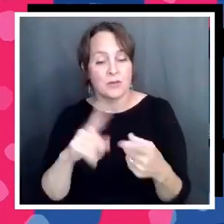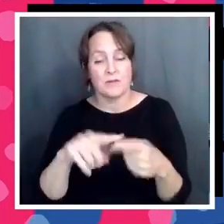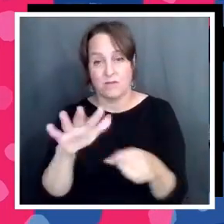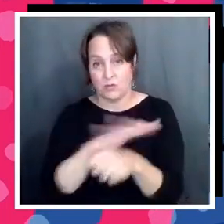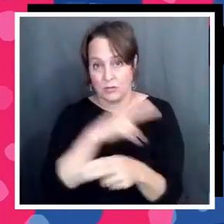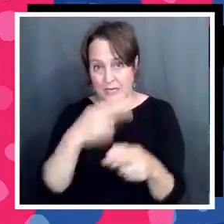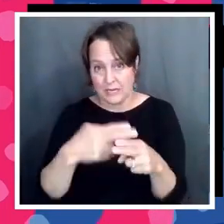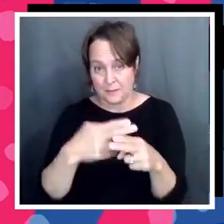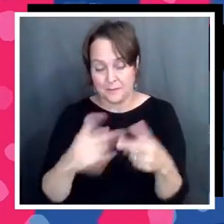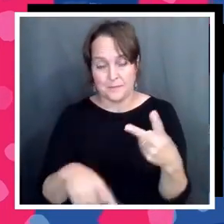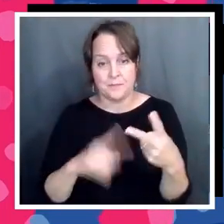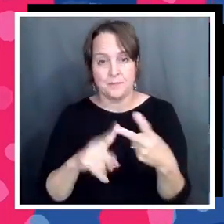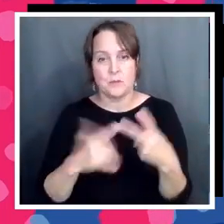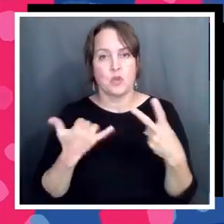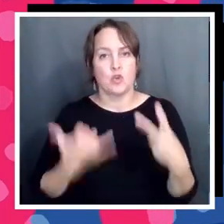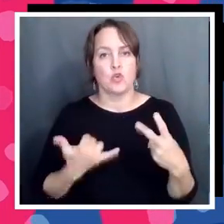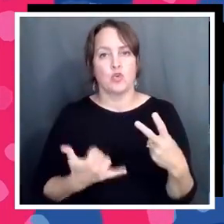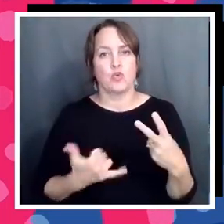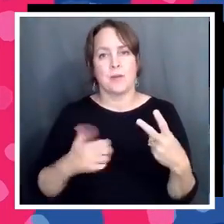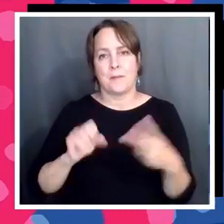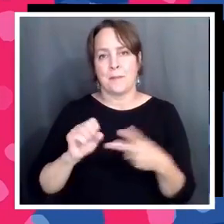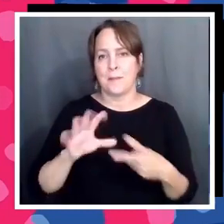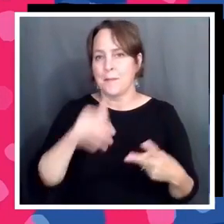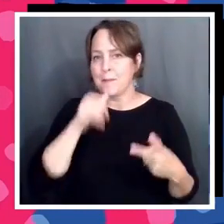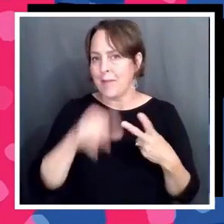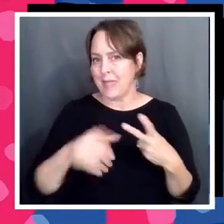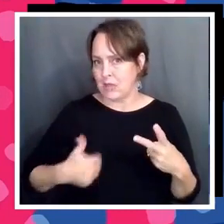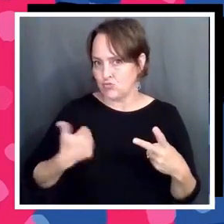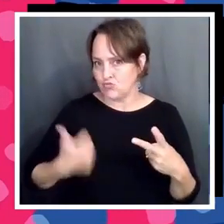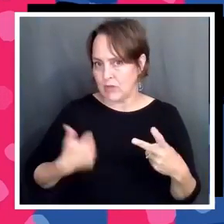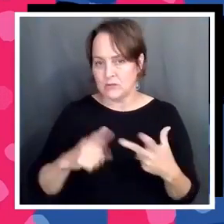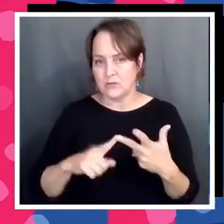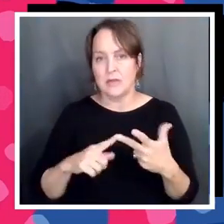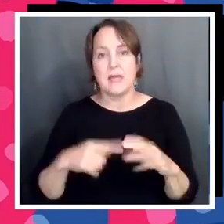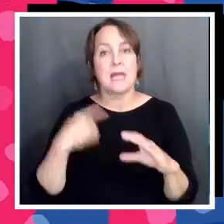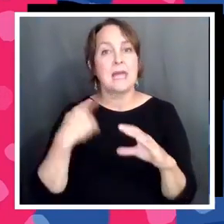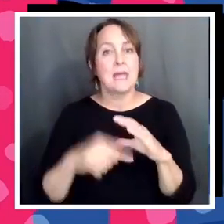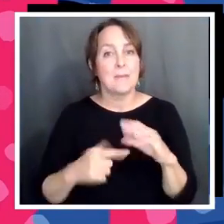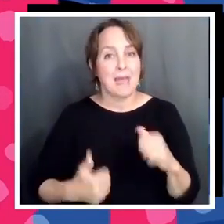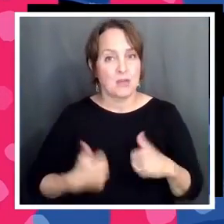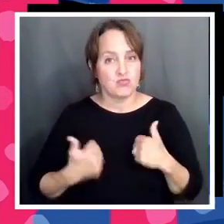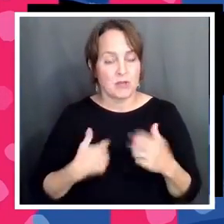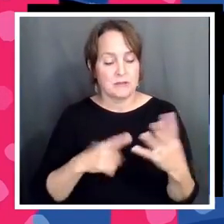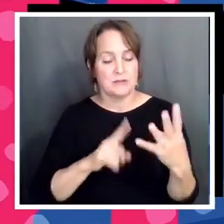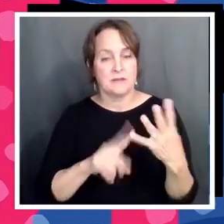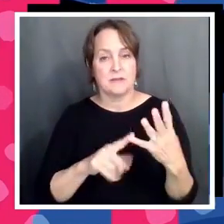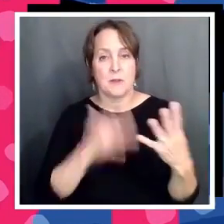NONFILERS SIGN UP BUTTON. THE ONLY INFORMATION YOU NEED